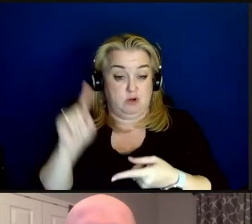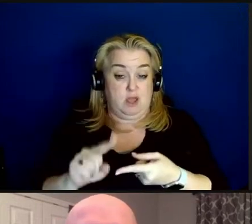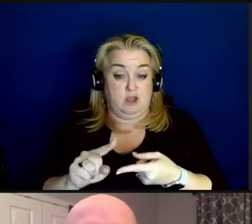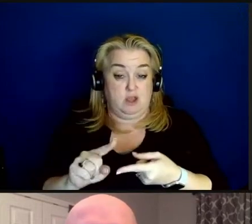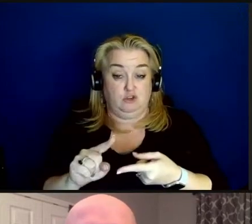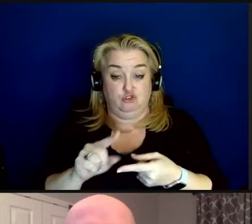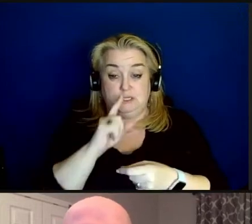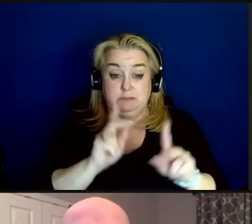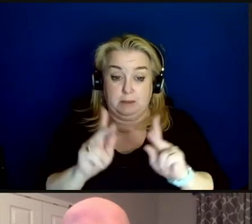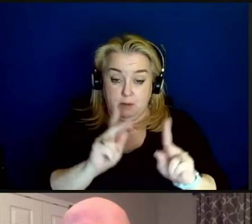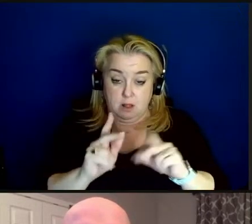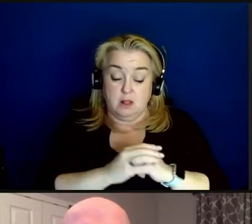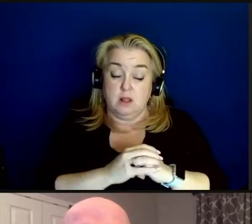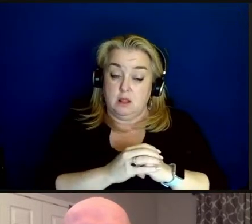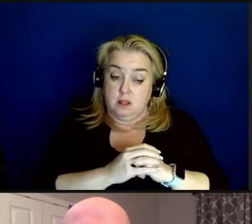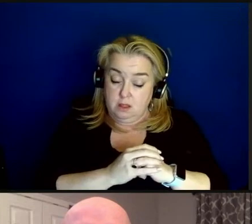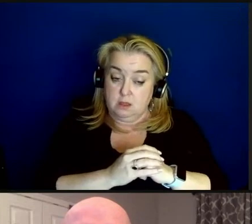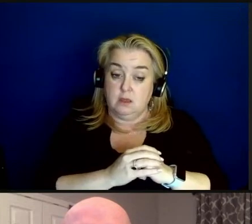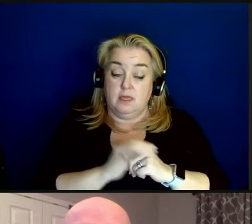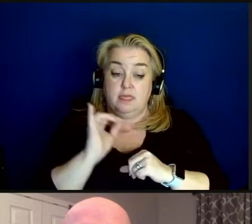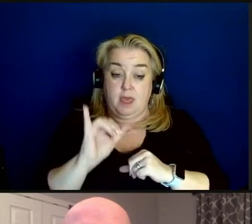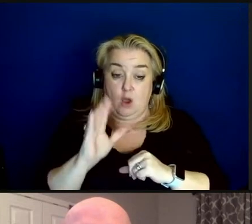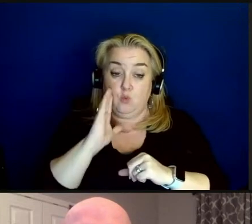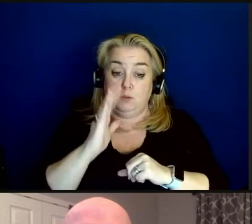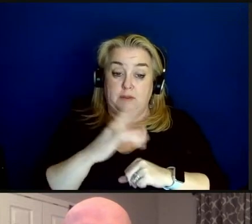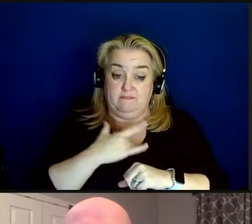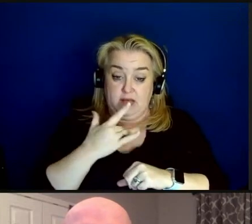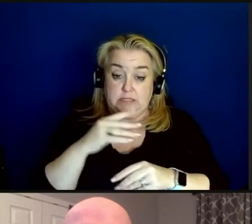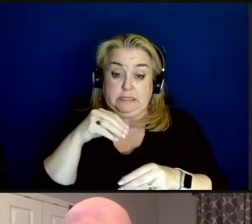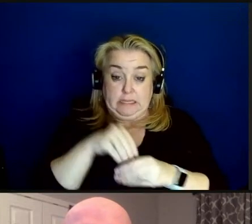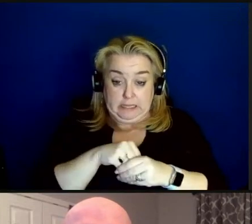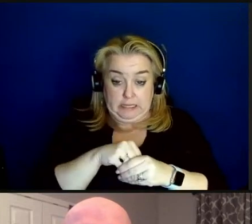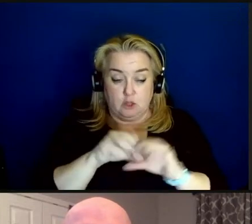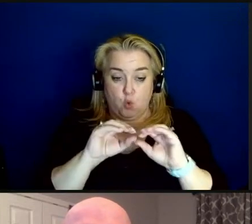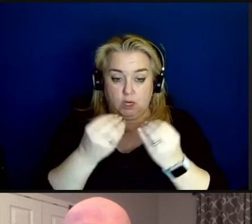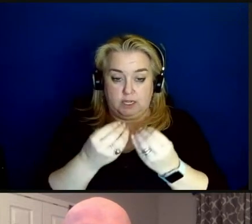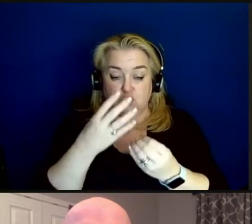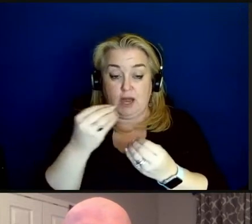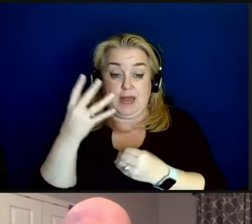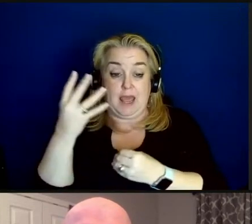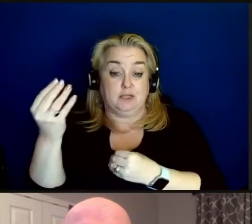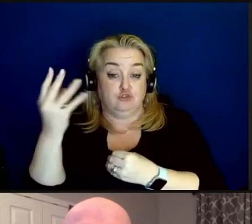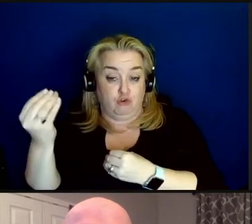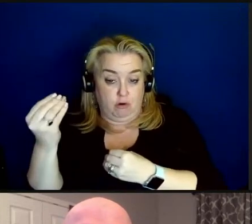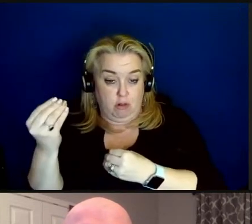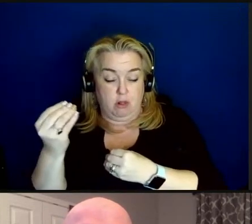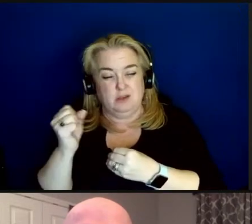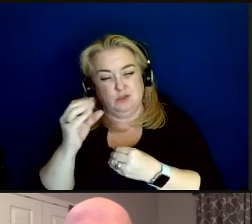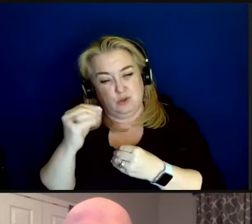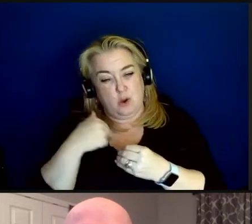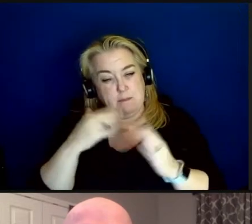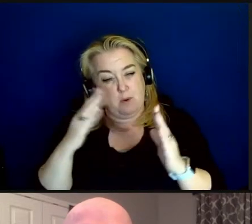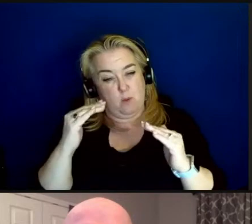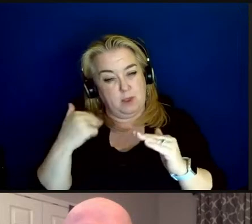I MEAN IT REALLY IS WE'RE TALKING ABOUT PEOPLE ALMOST 100